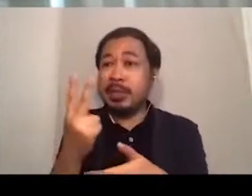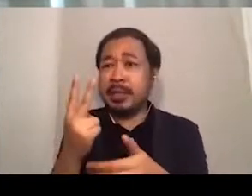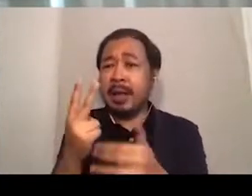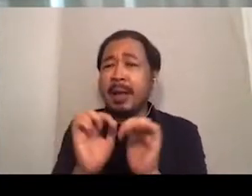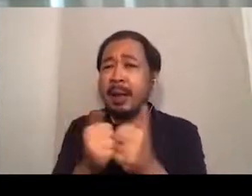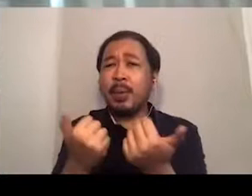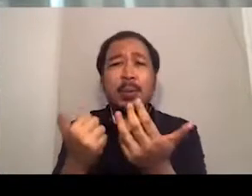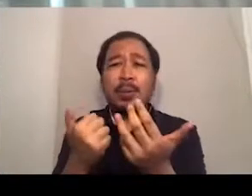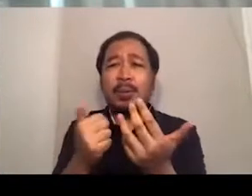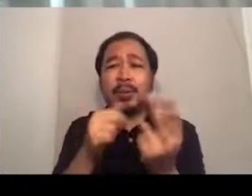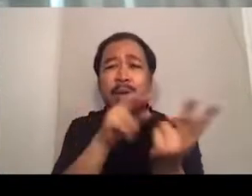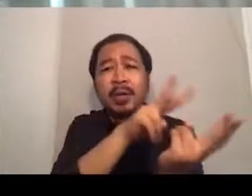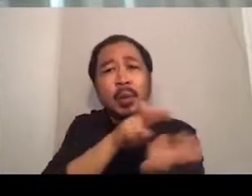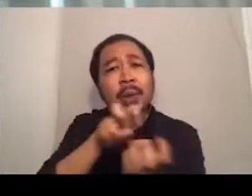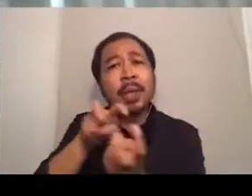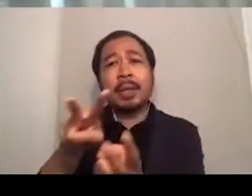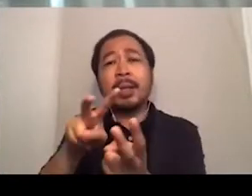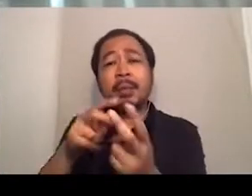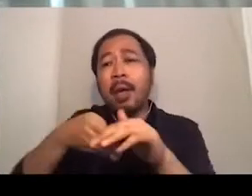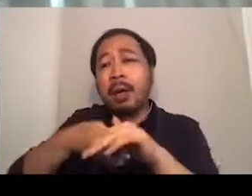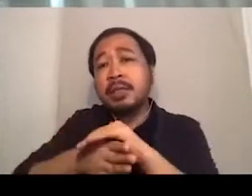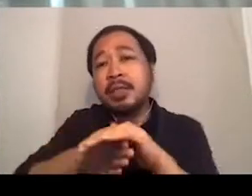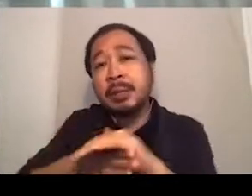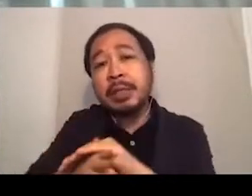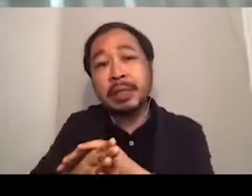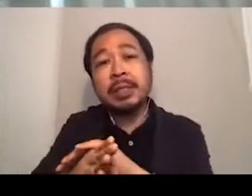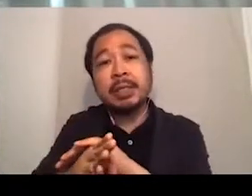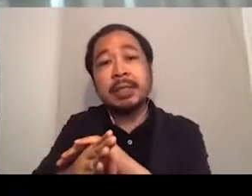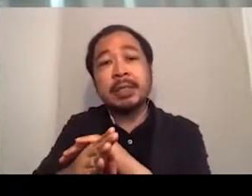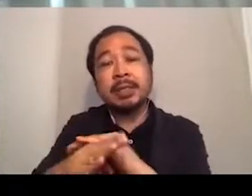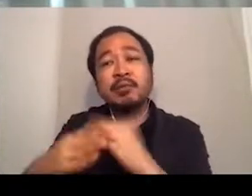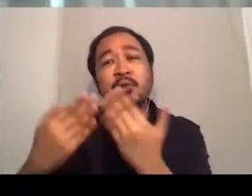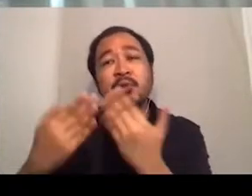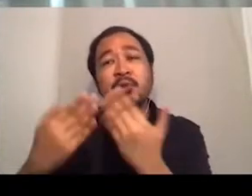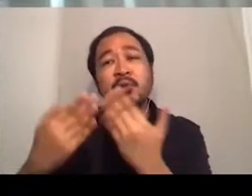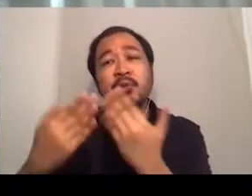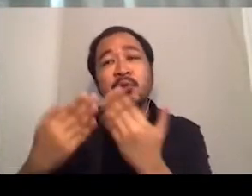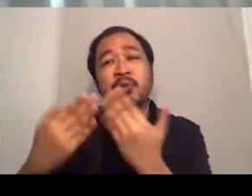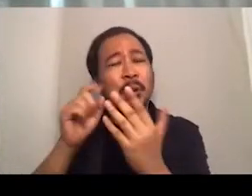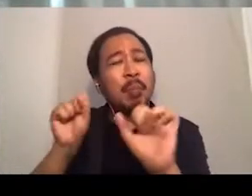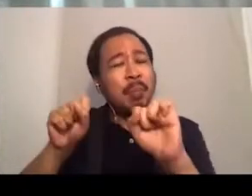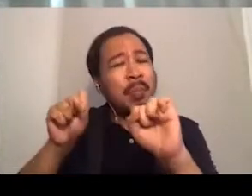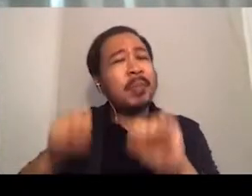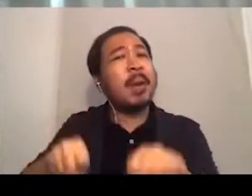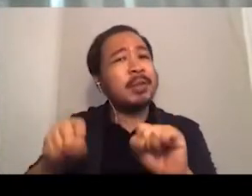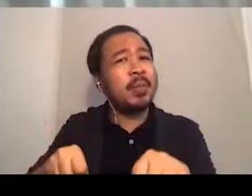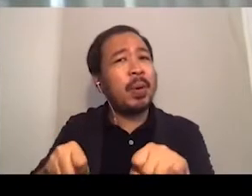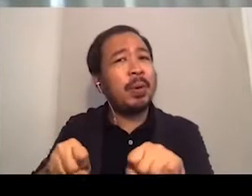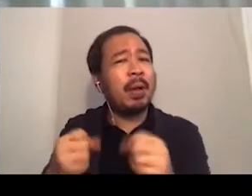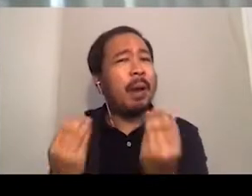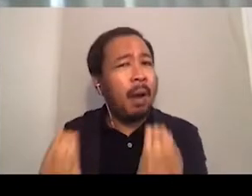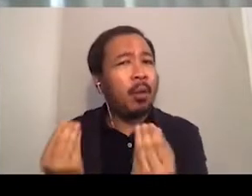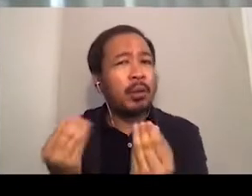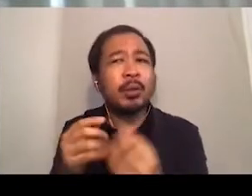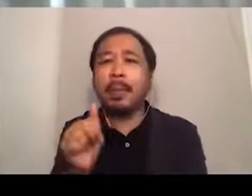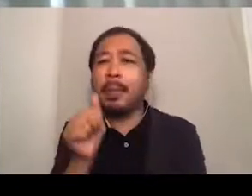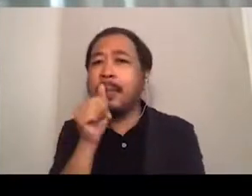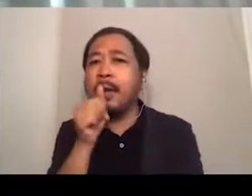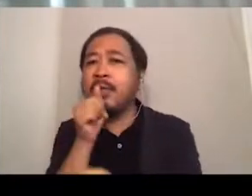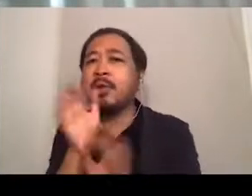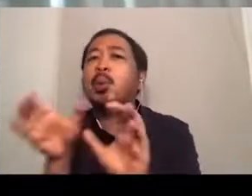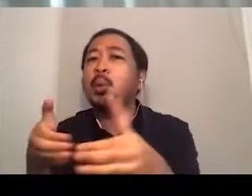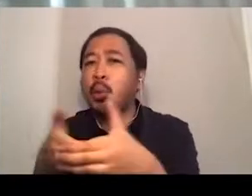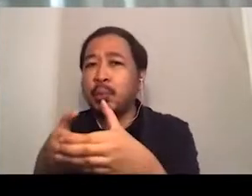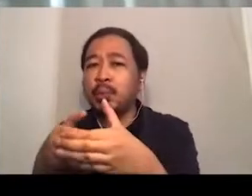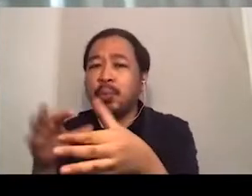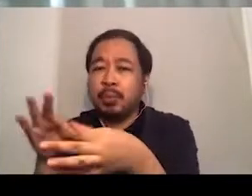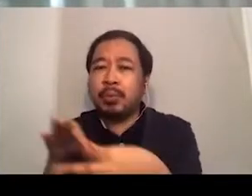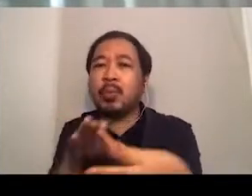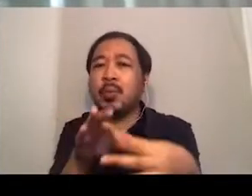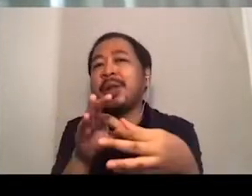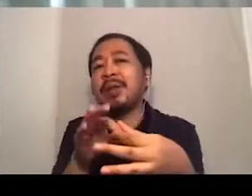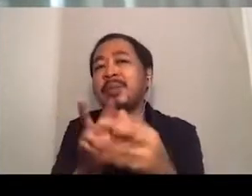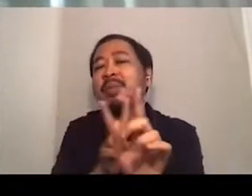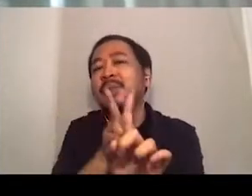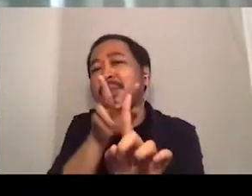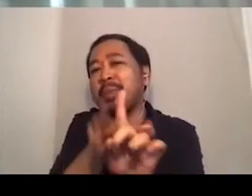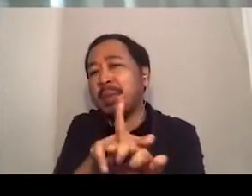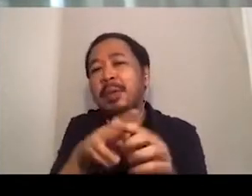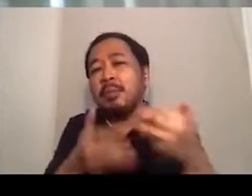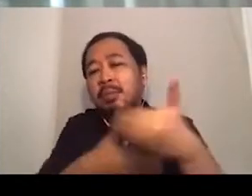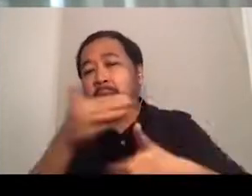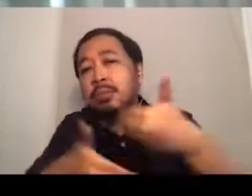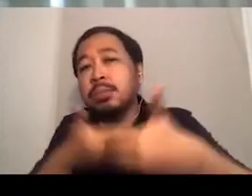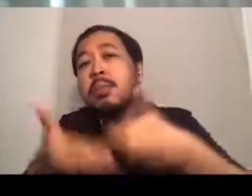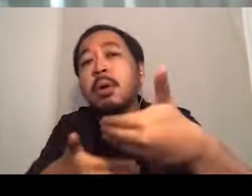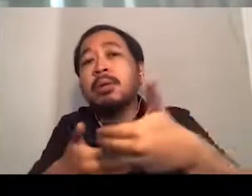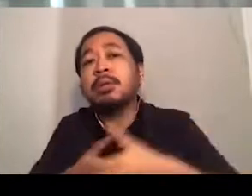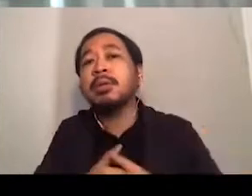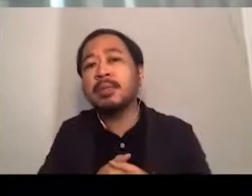So we hope that more is yet to come, to make ICT accessibility the reality,